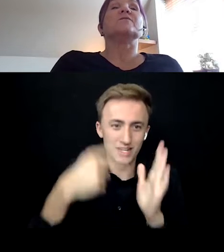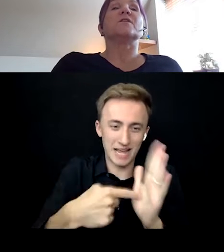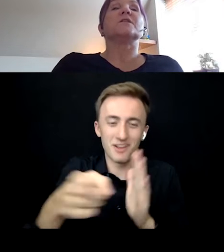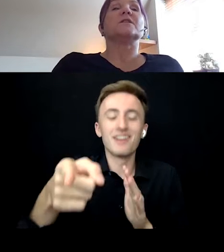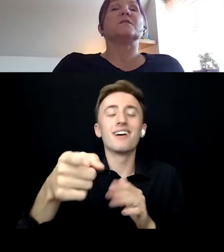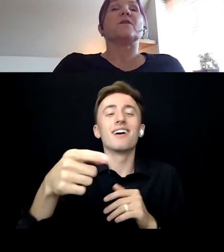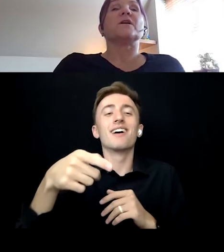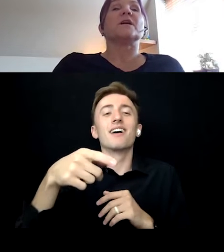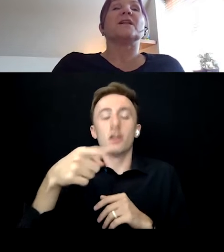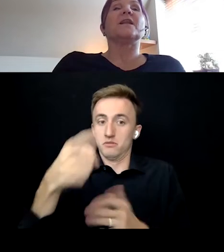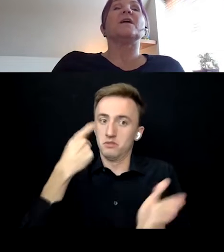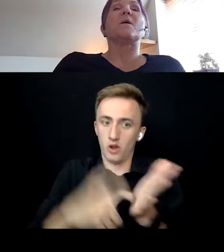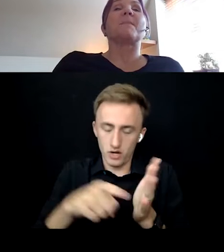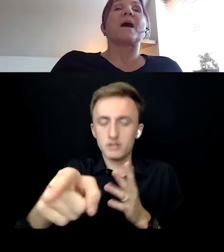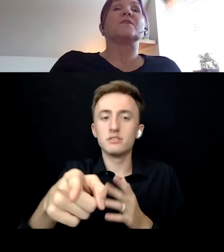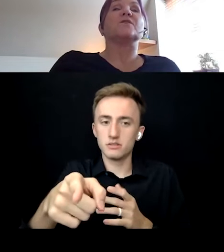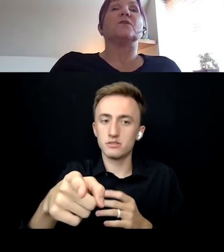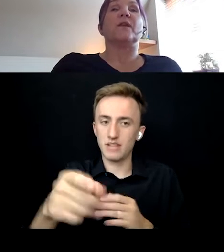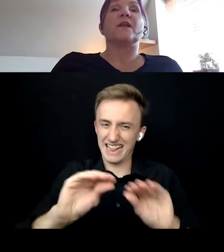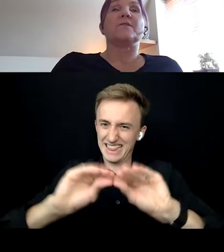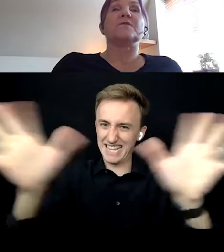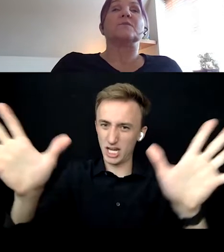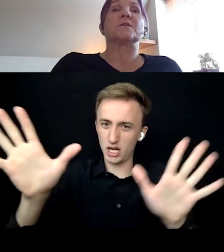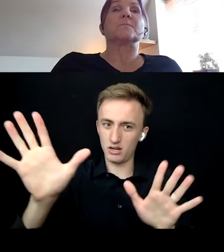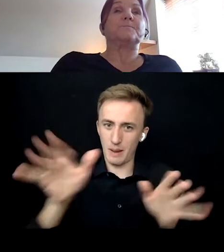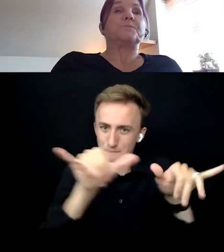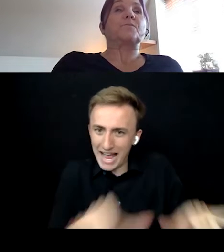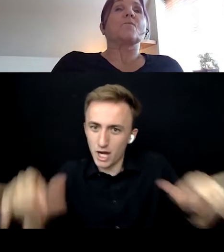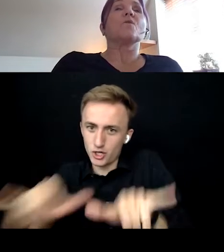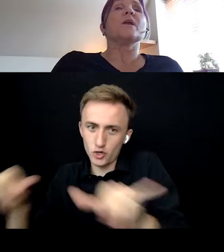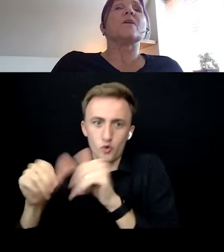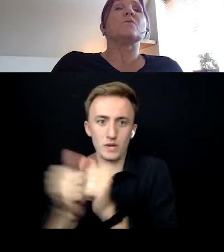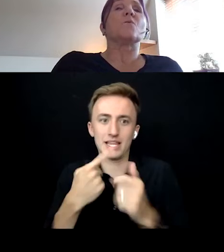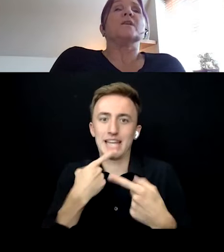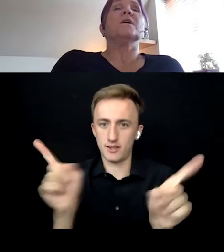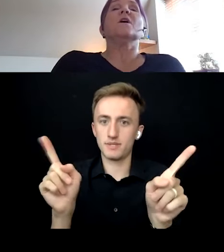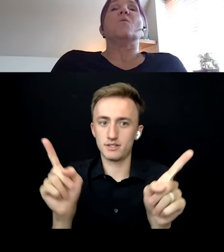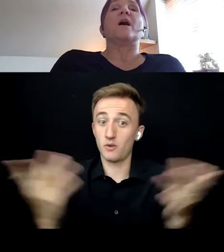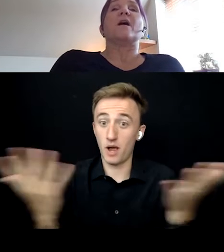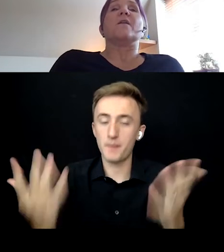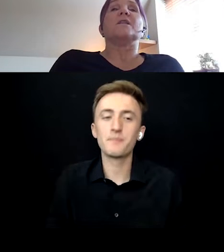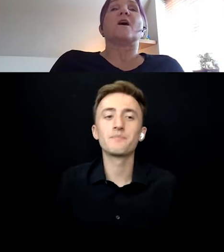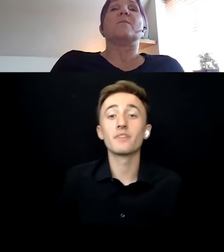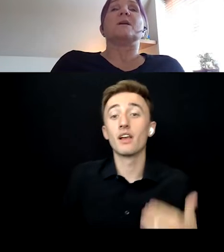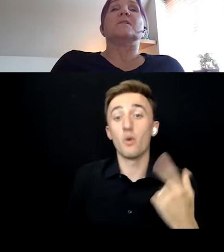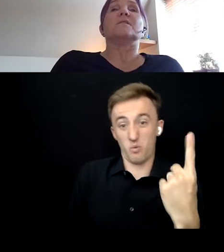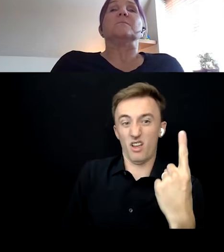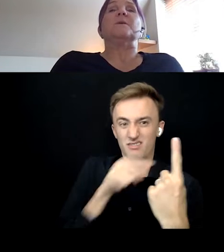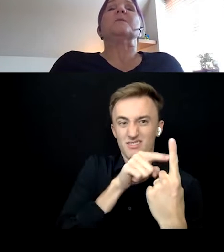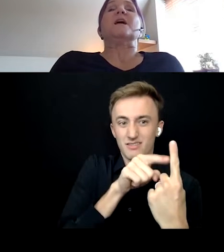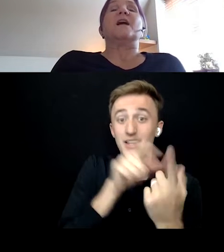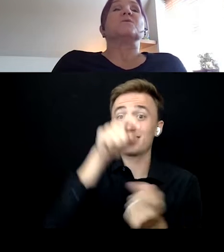have noticed that it's a very clear patent to the announcements. We have one where the time is -- as